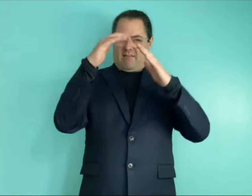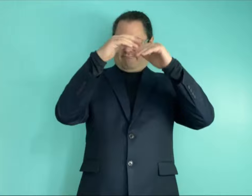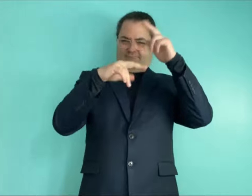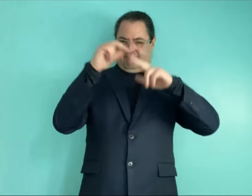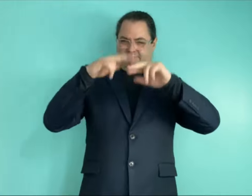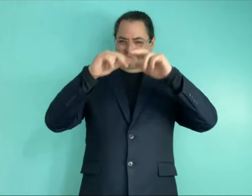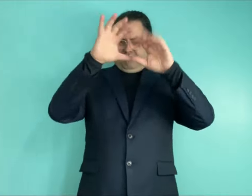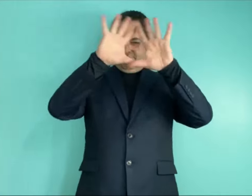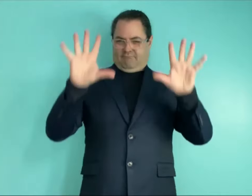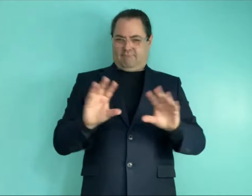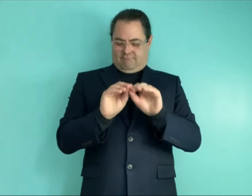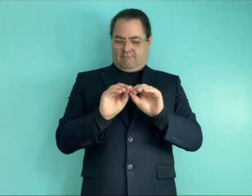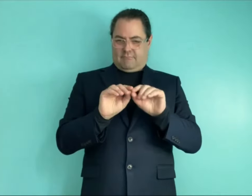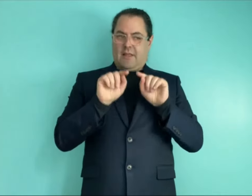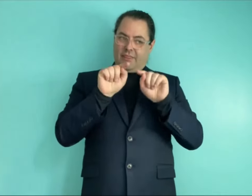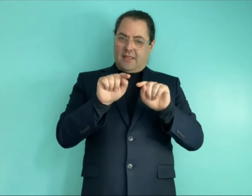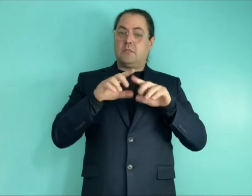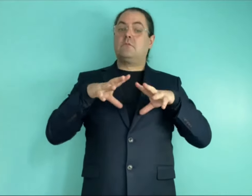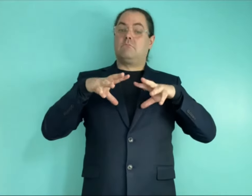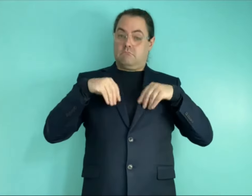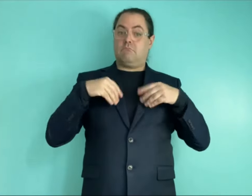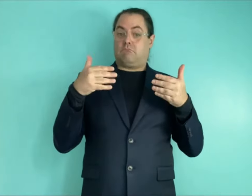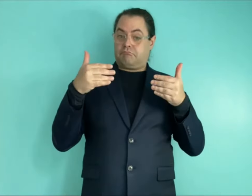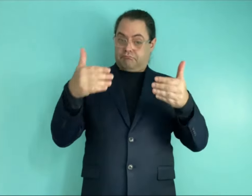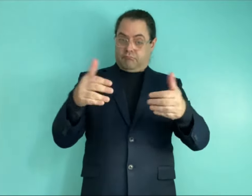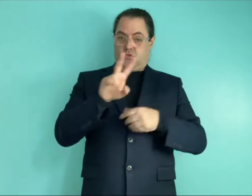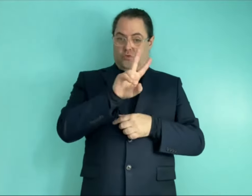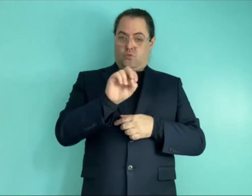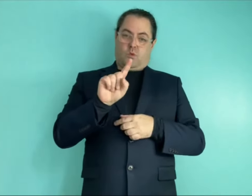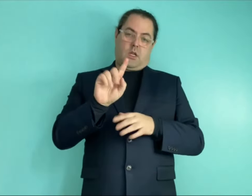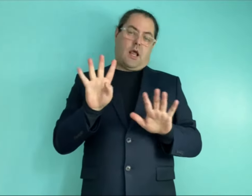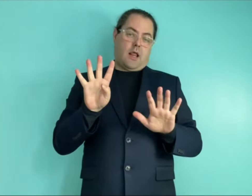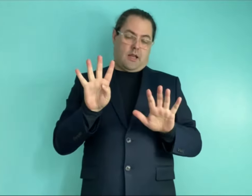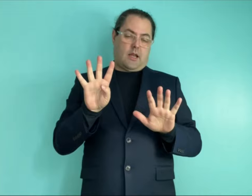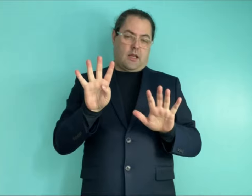which was adopted in 2019, and it has got the legal instrument, which is the